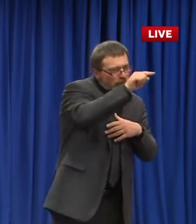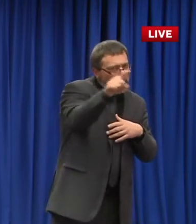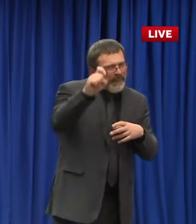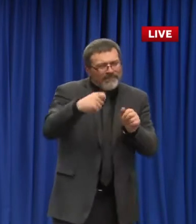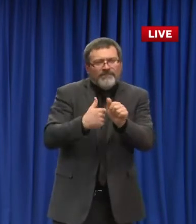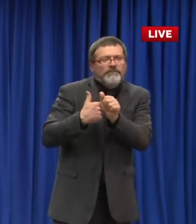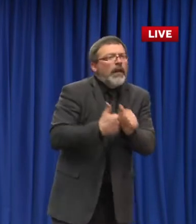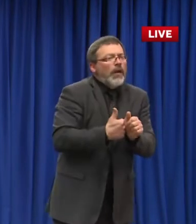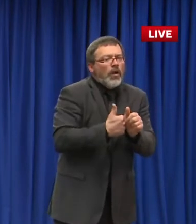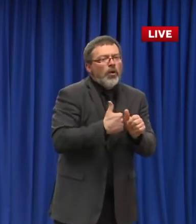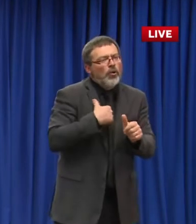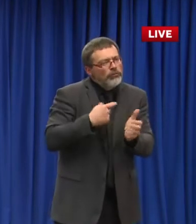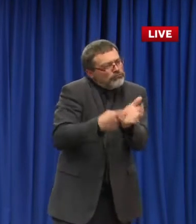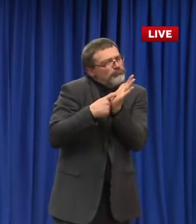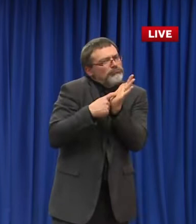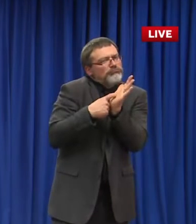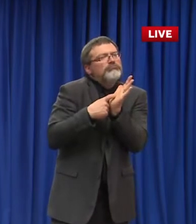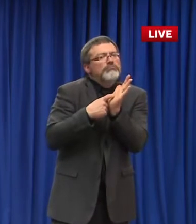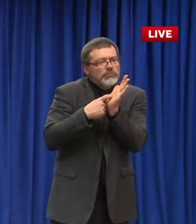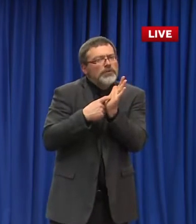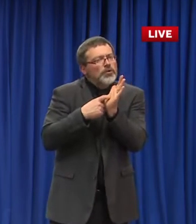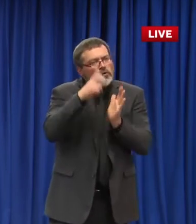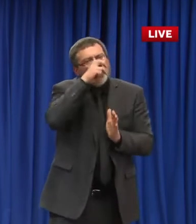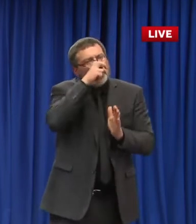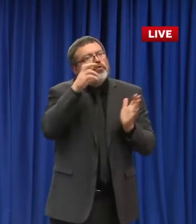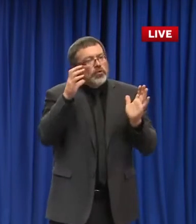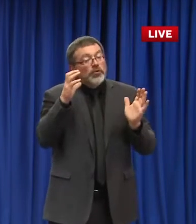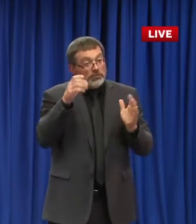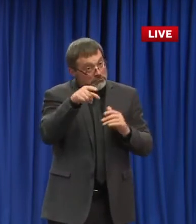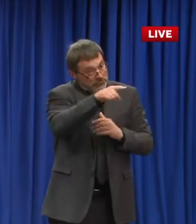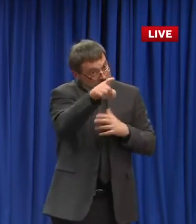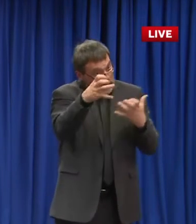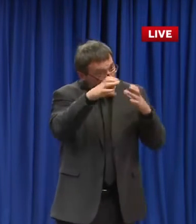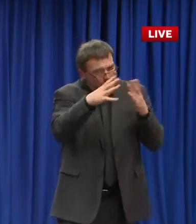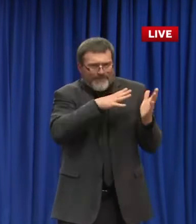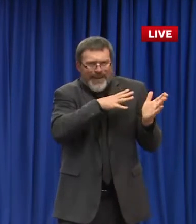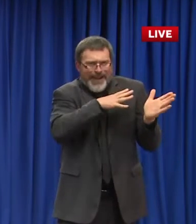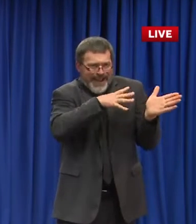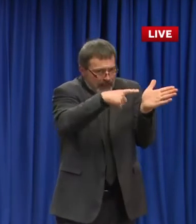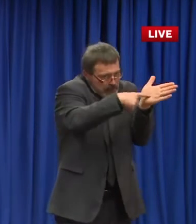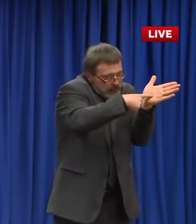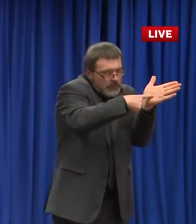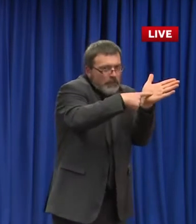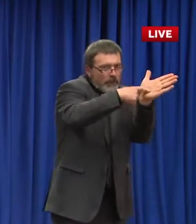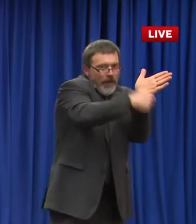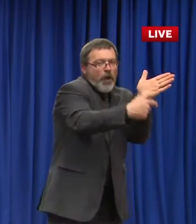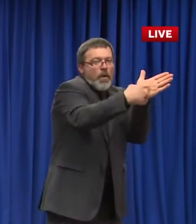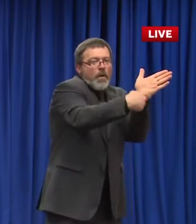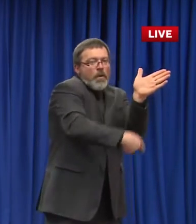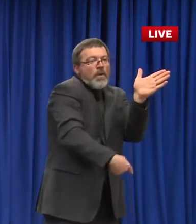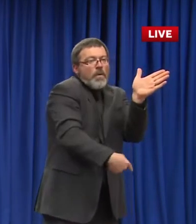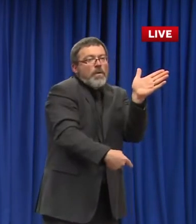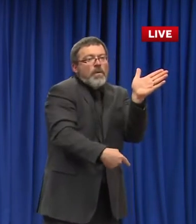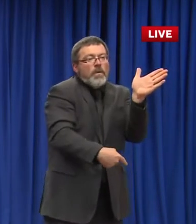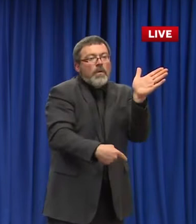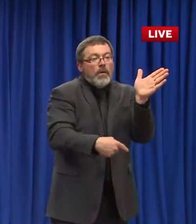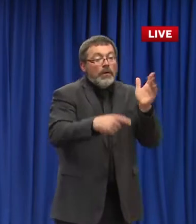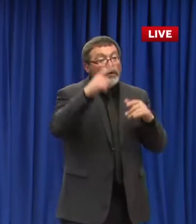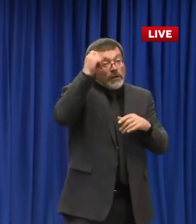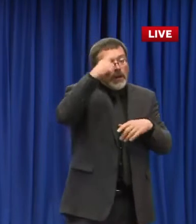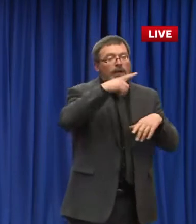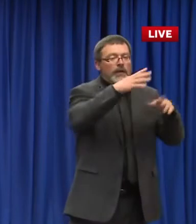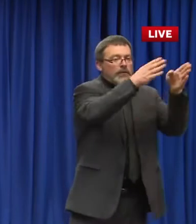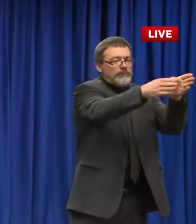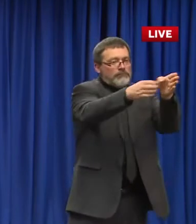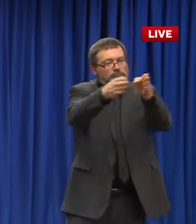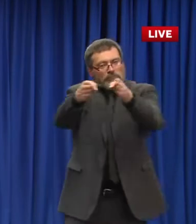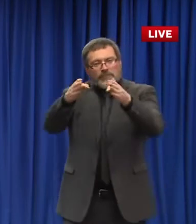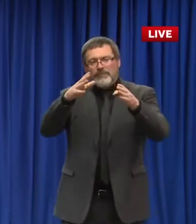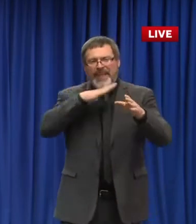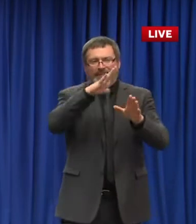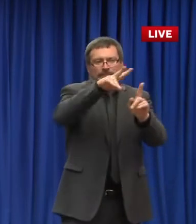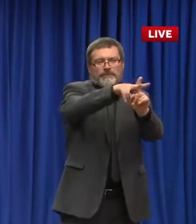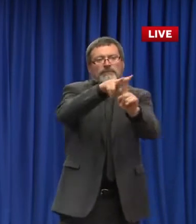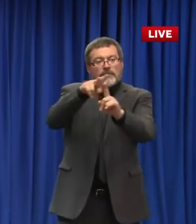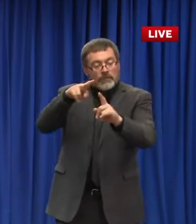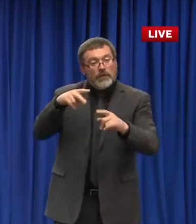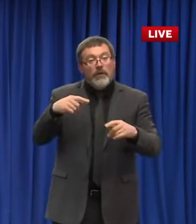DOCUMENTS CREATED FOR EACH OF THOSE AREAS OF ACUPUNCTURE MASSAGE THERAPY TATTOOS TANNING AND NAIL SALONS AGAIN THAT CAN ALL BE SEEN AT AN H DOT GOV AS A REMINDER.